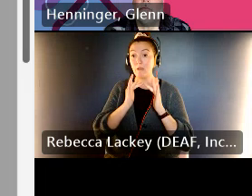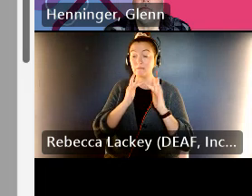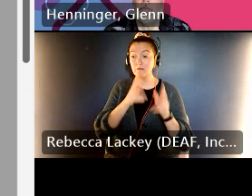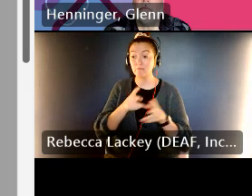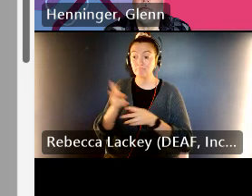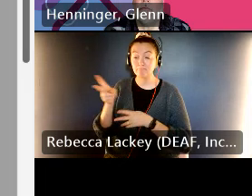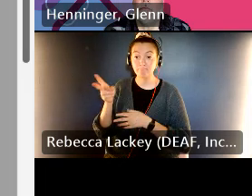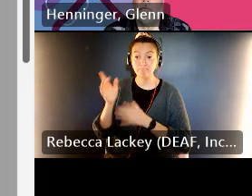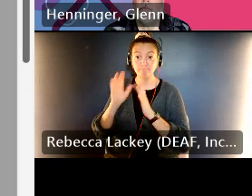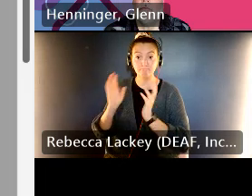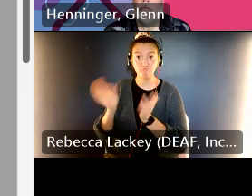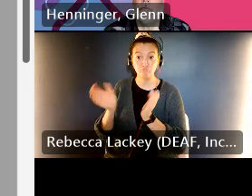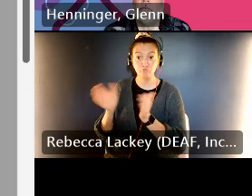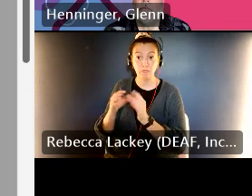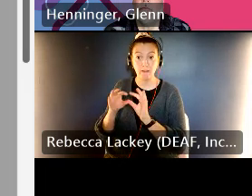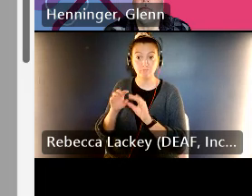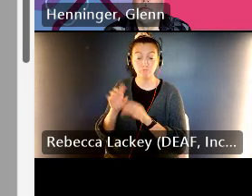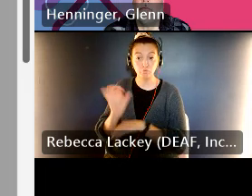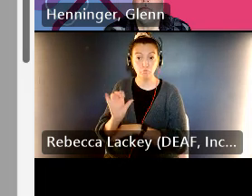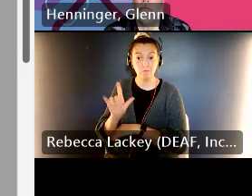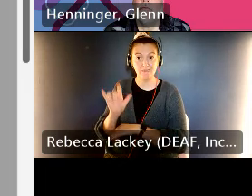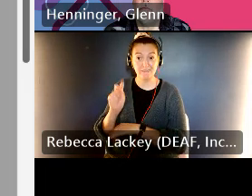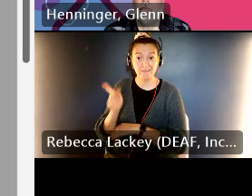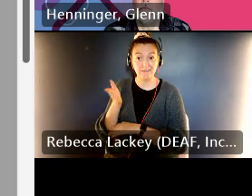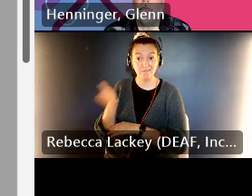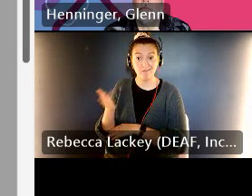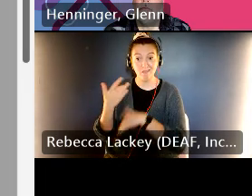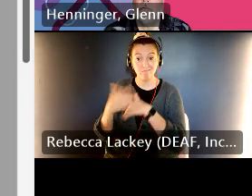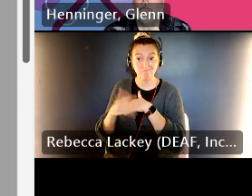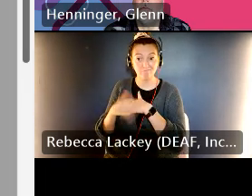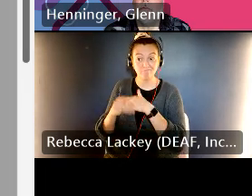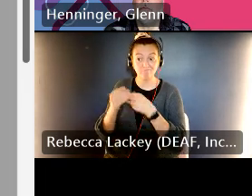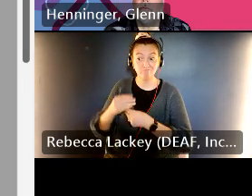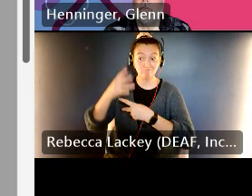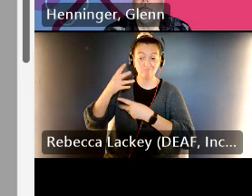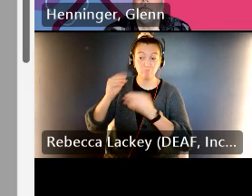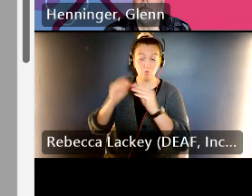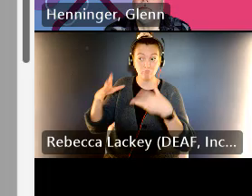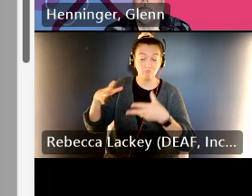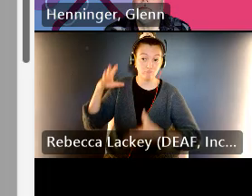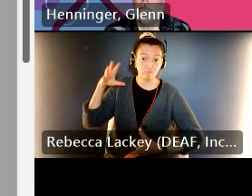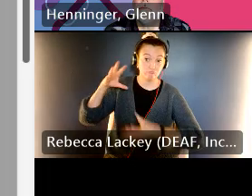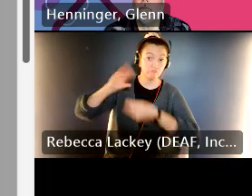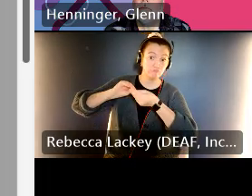If you take a look there, it'll give you a more complete picture of